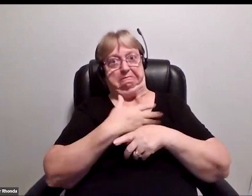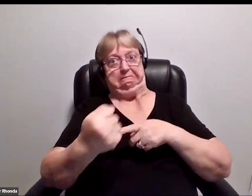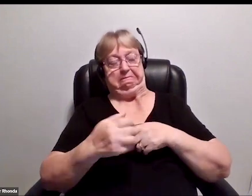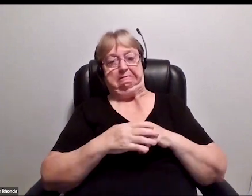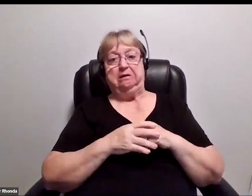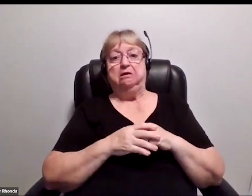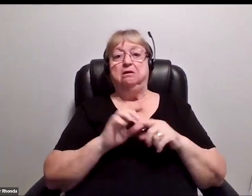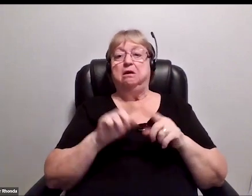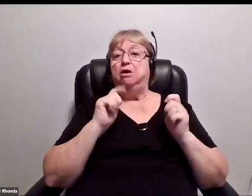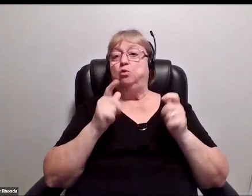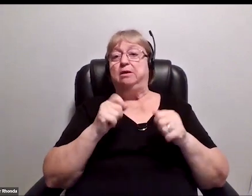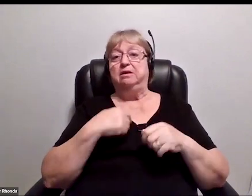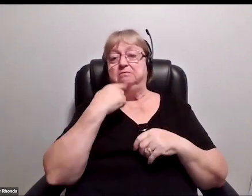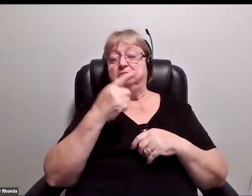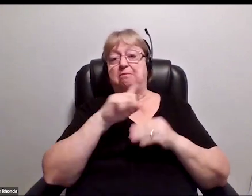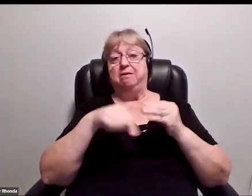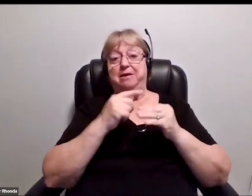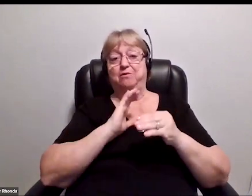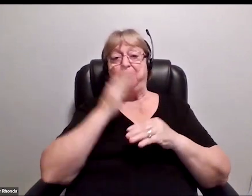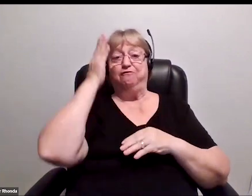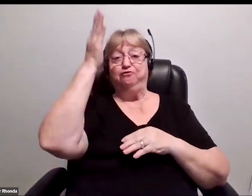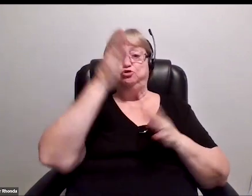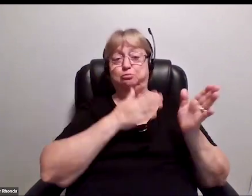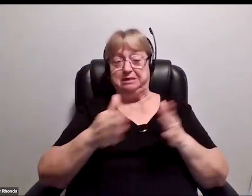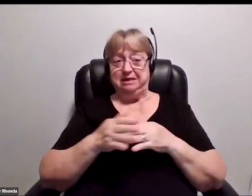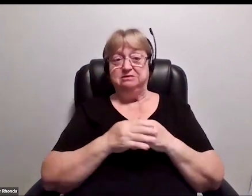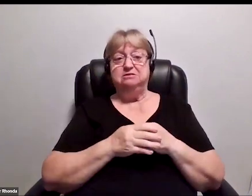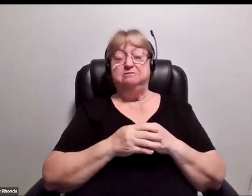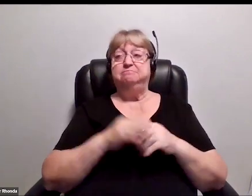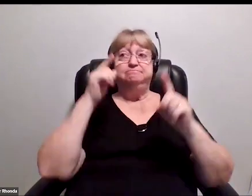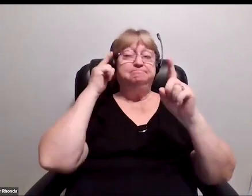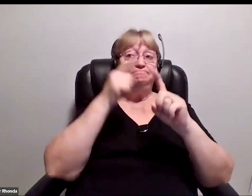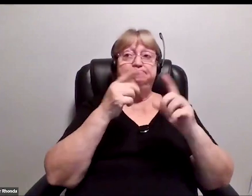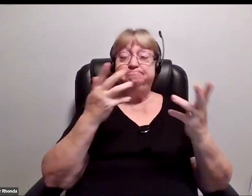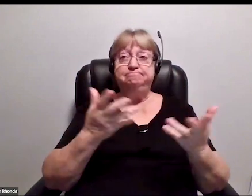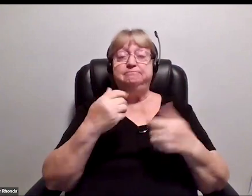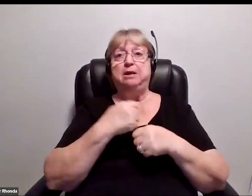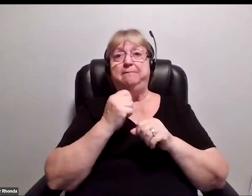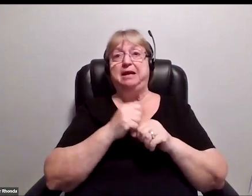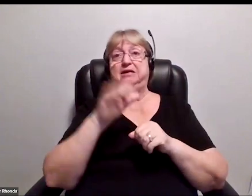I will quickly tell about our future plans. Our goal is not only to make space weather accessible through